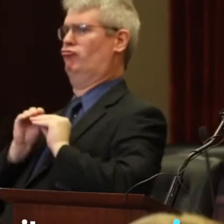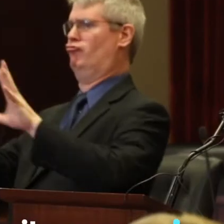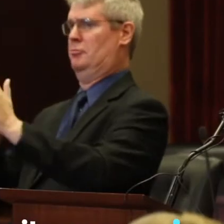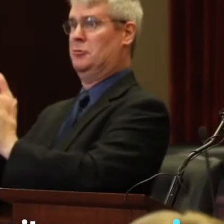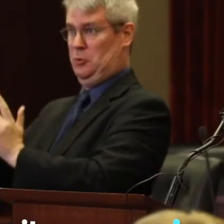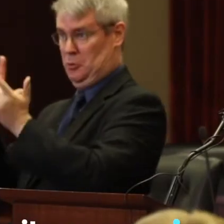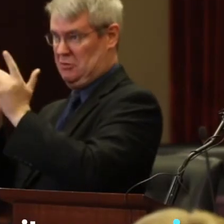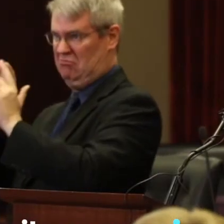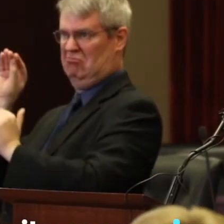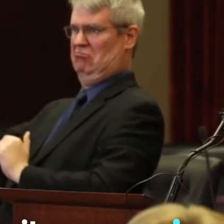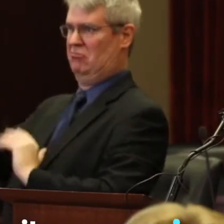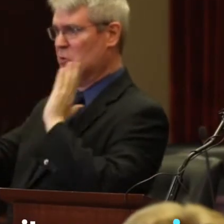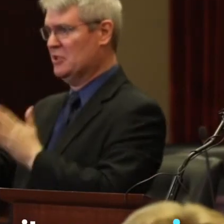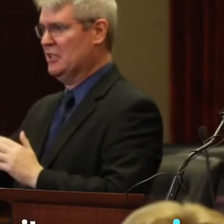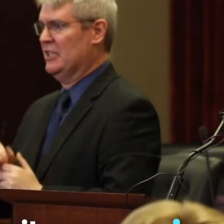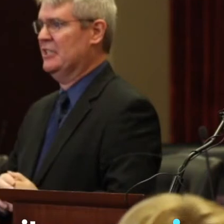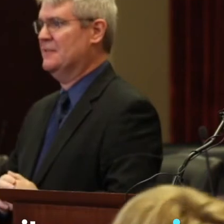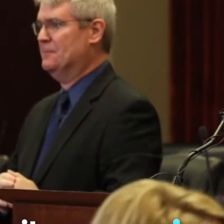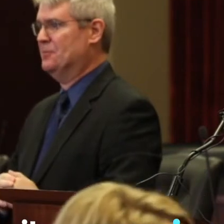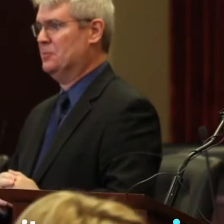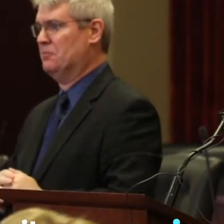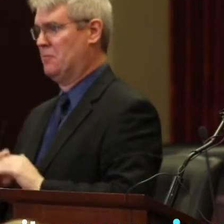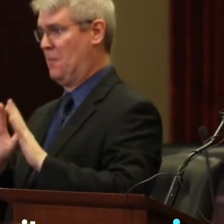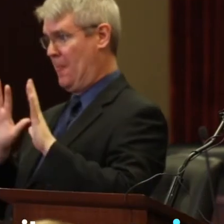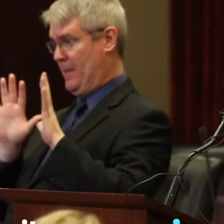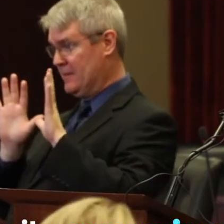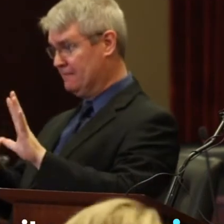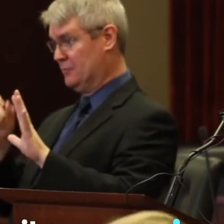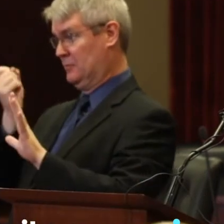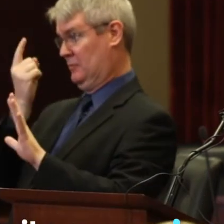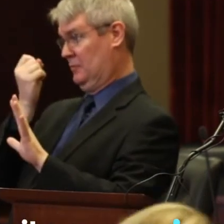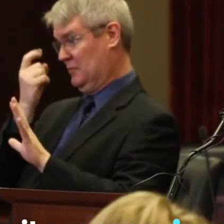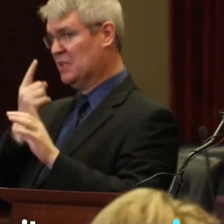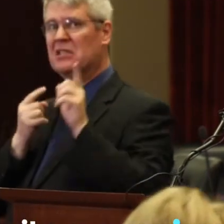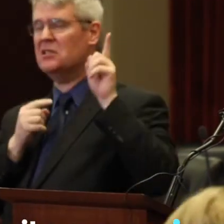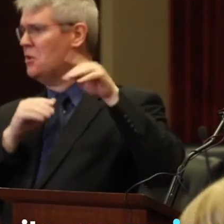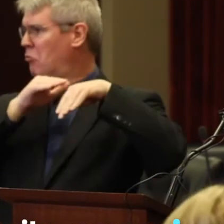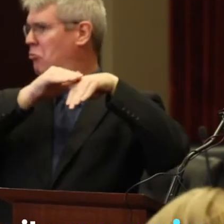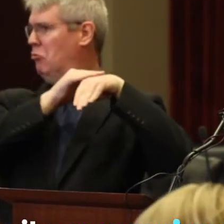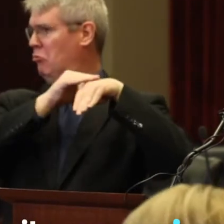We do have additional information available on the website and that is really important information that we look at as well.